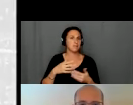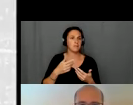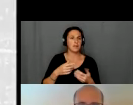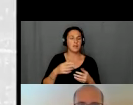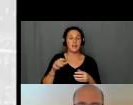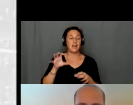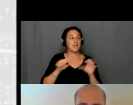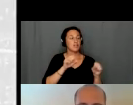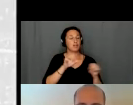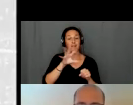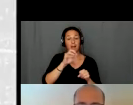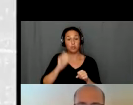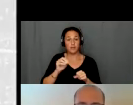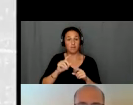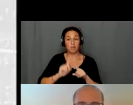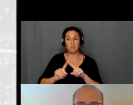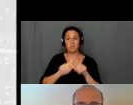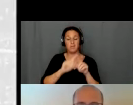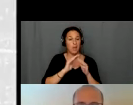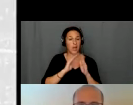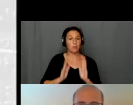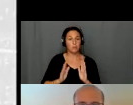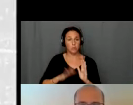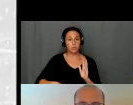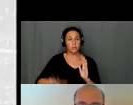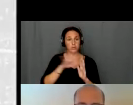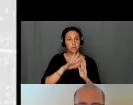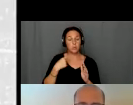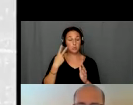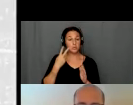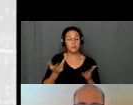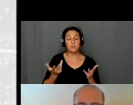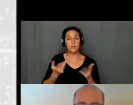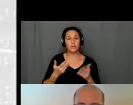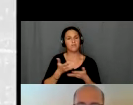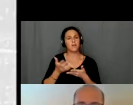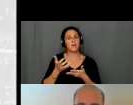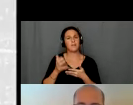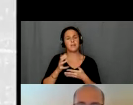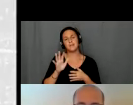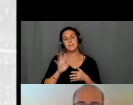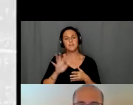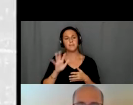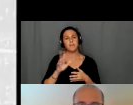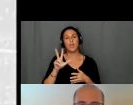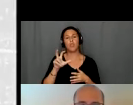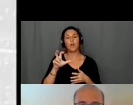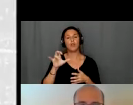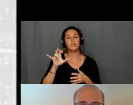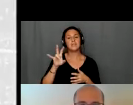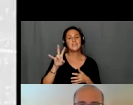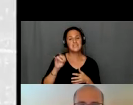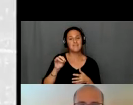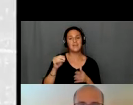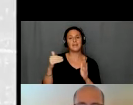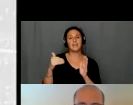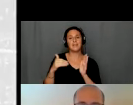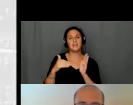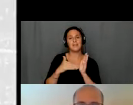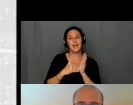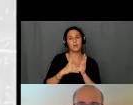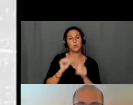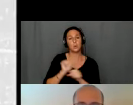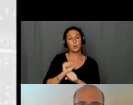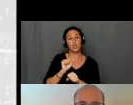what we see is that there's roughly 370,000 workers in the